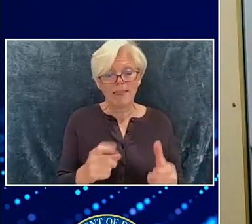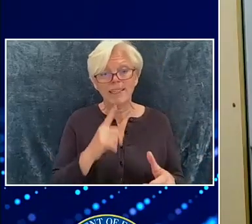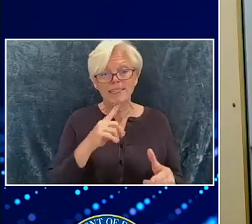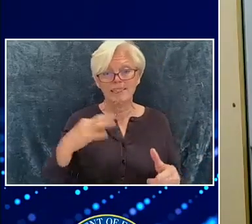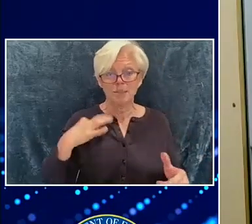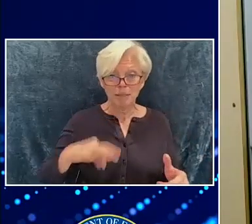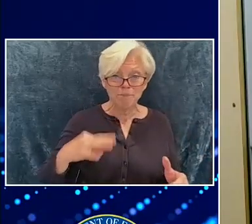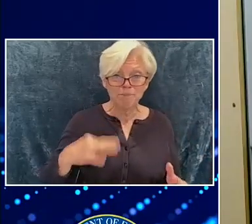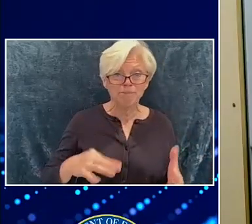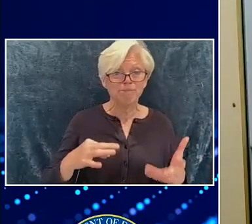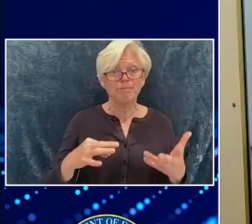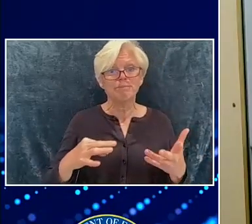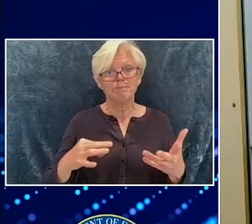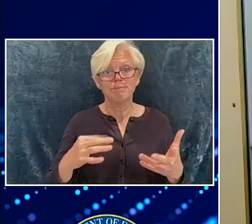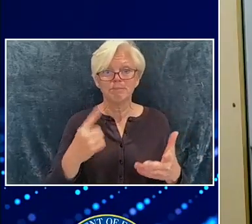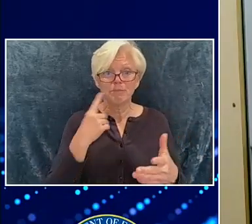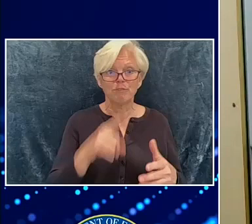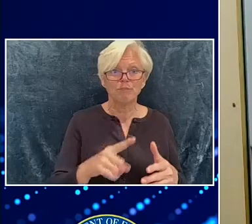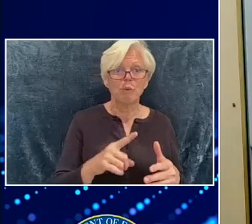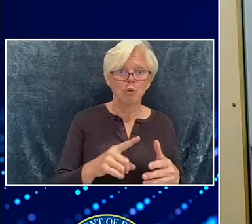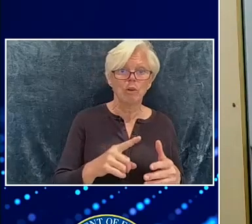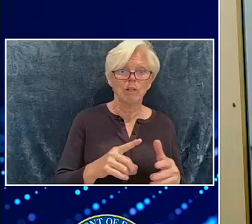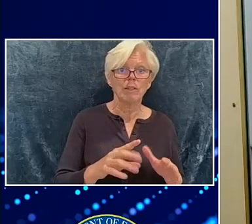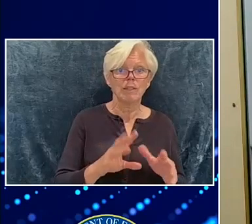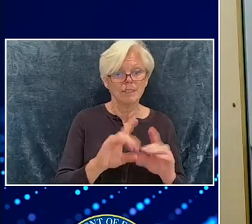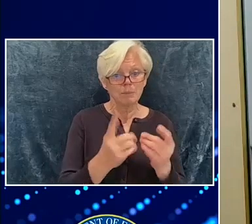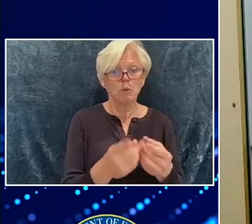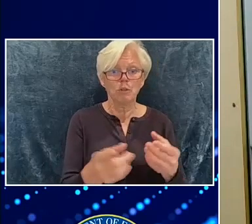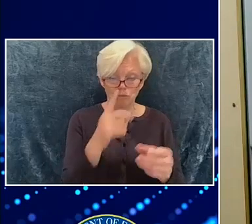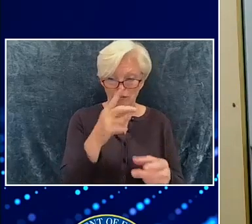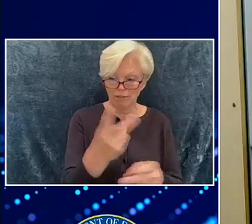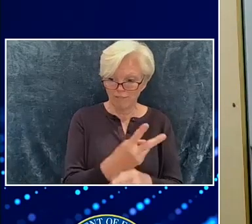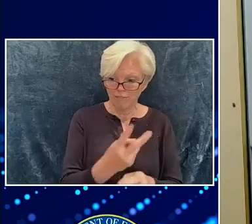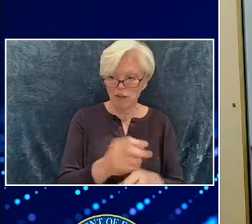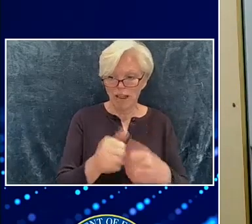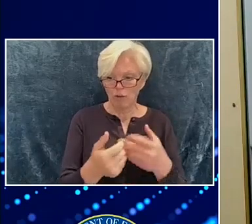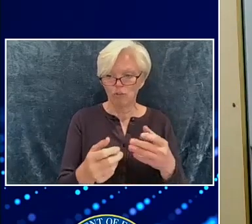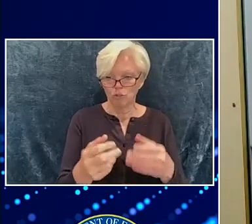serious about trying to figure out a way to solve- or legitimate concerns like this